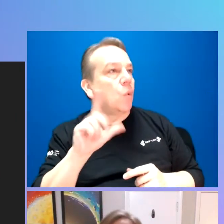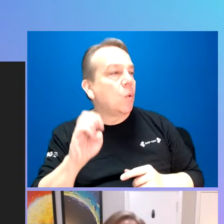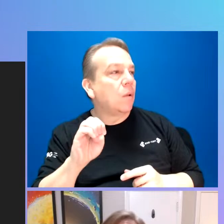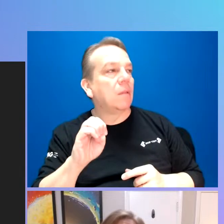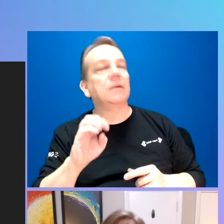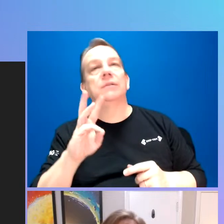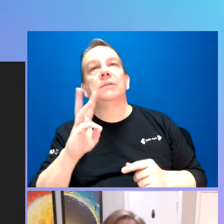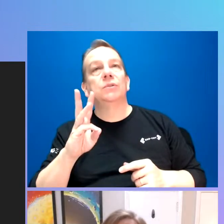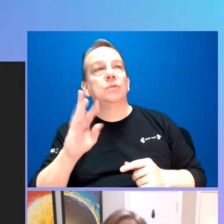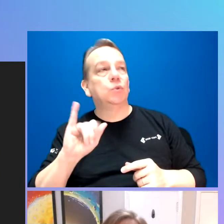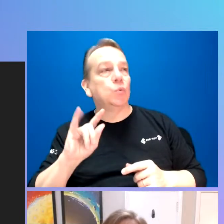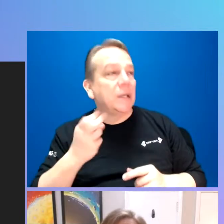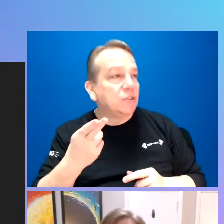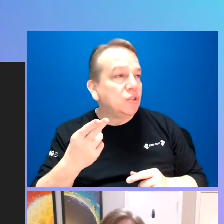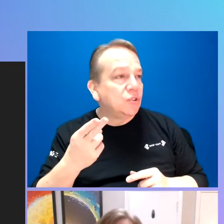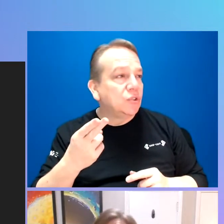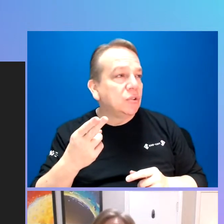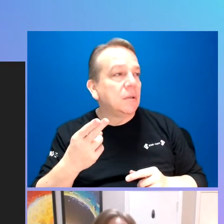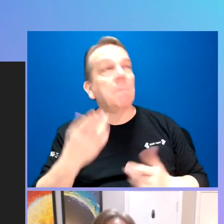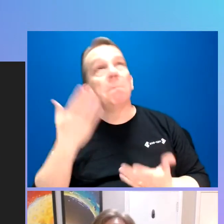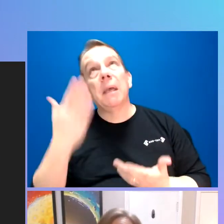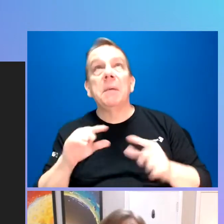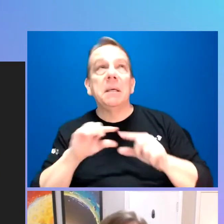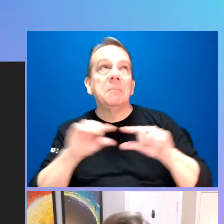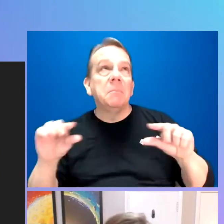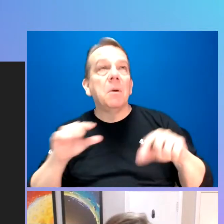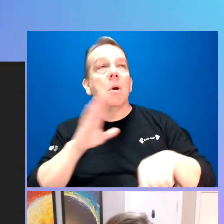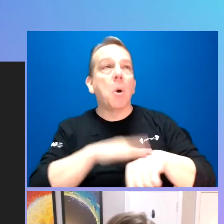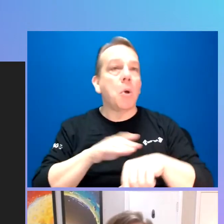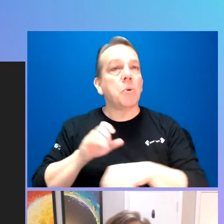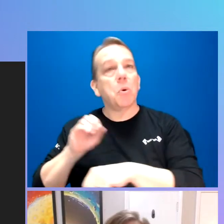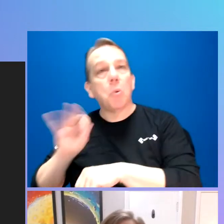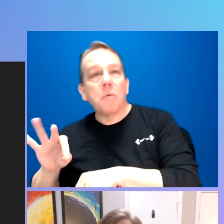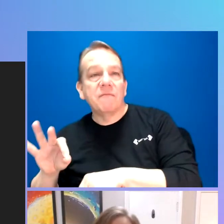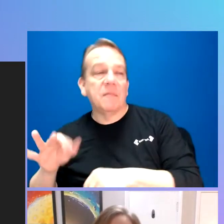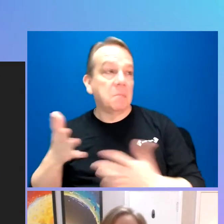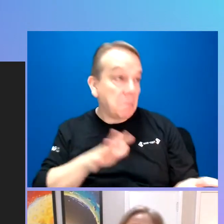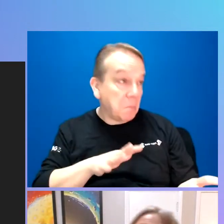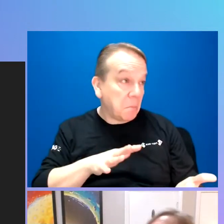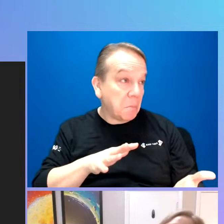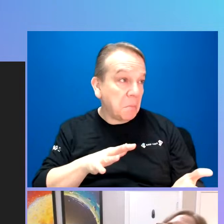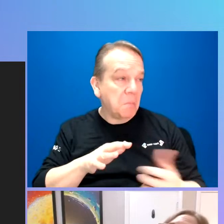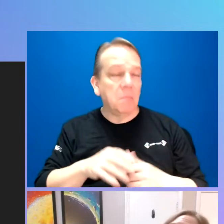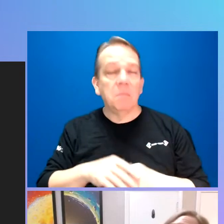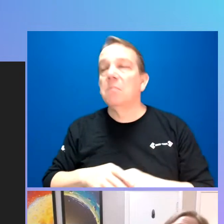depending on the screen reader, something like on and off. And